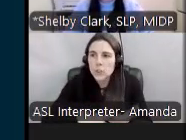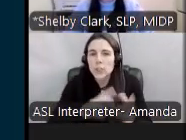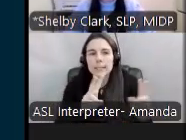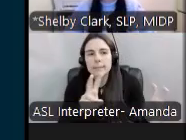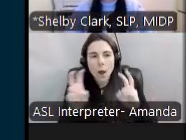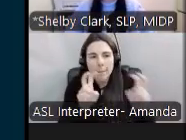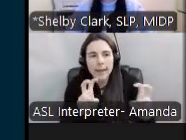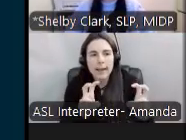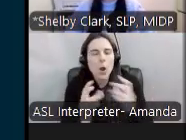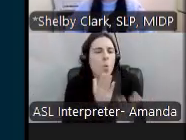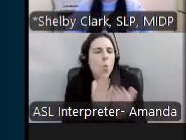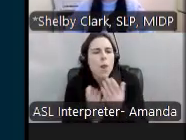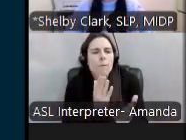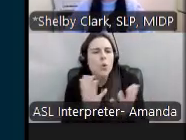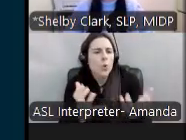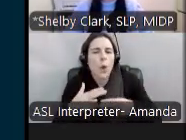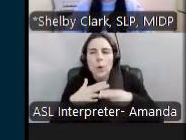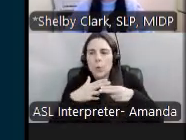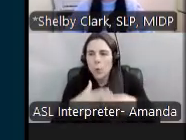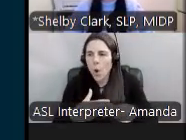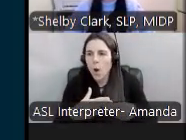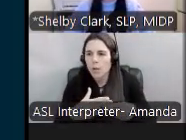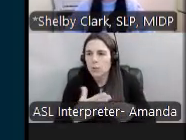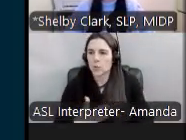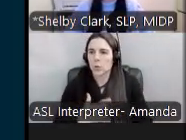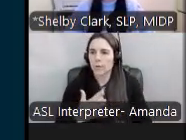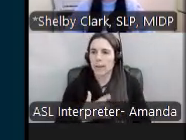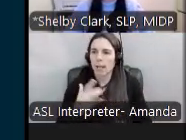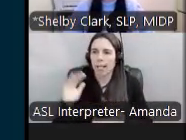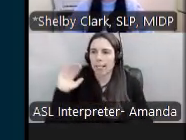whatever you want to call it, to make it feel less stressful, we